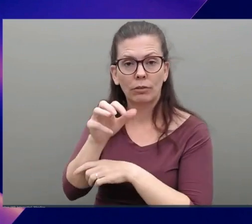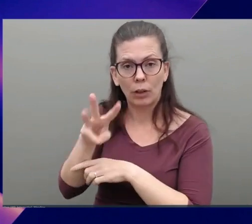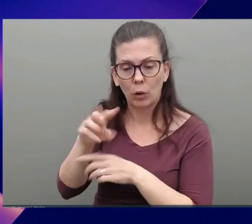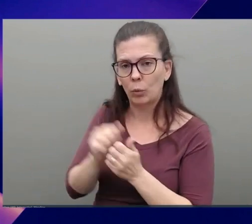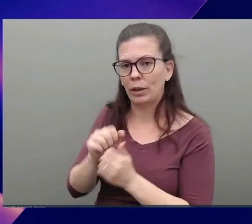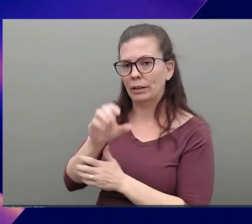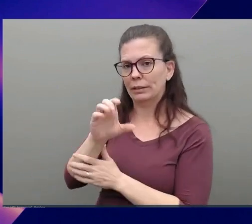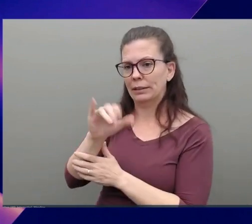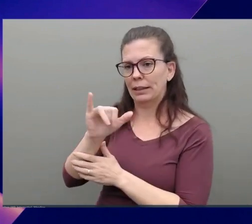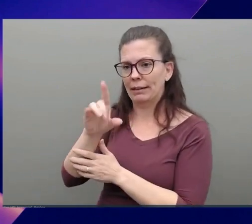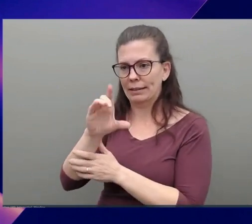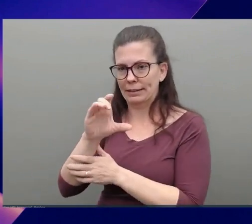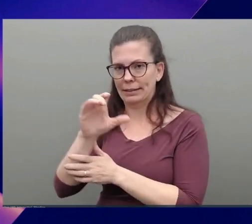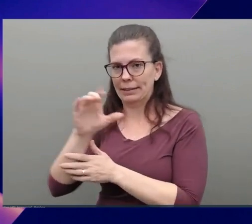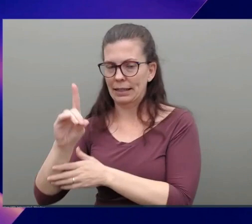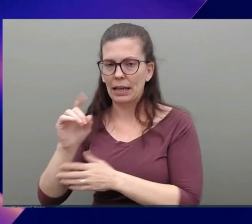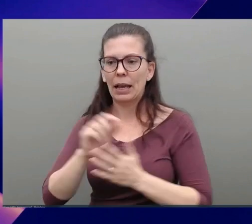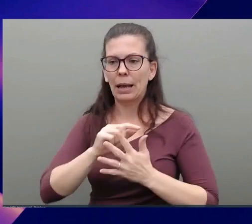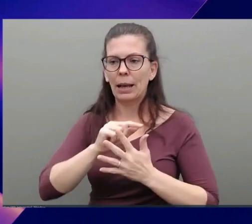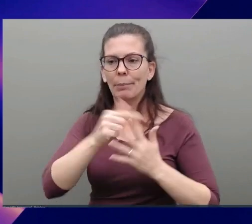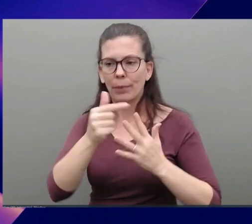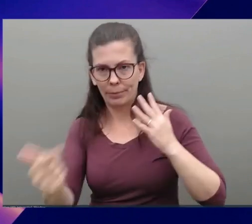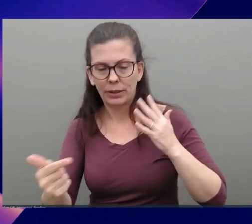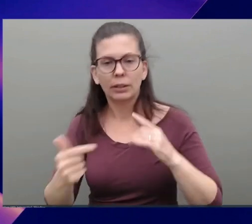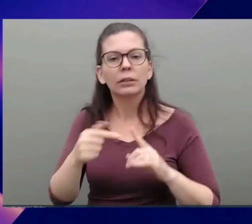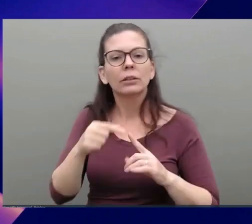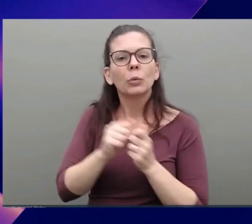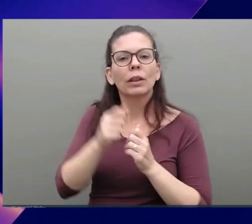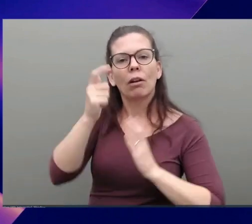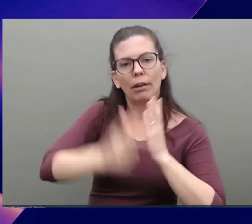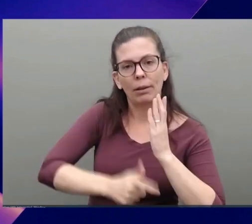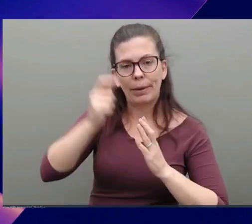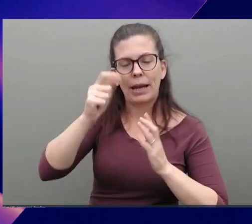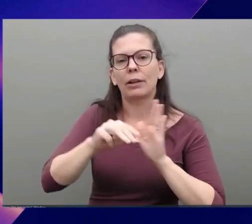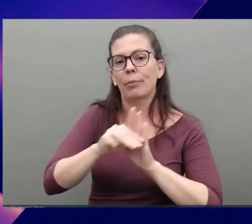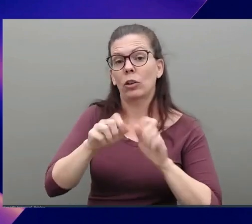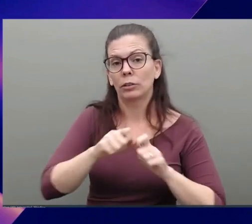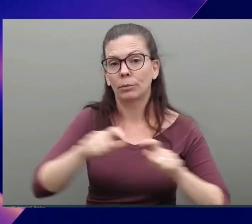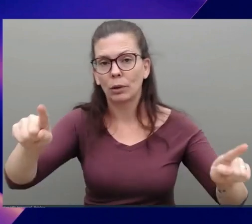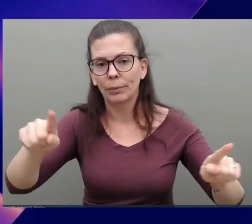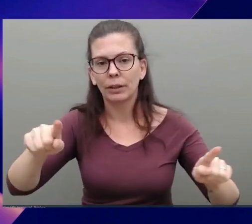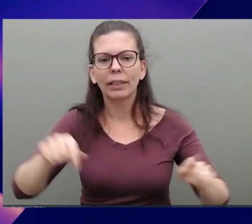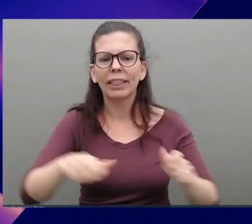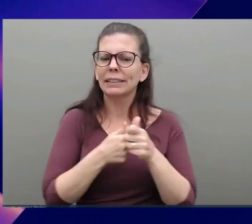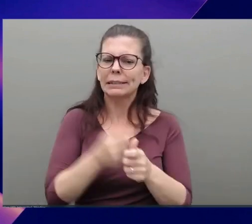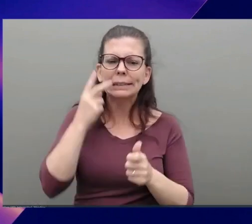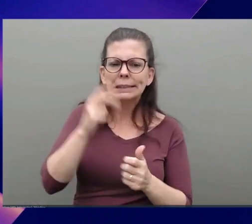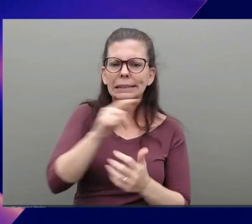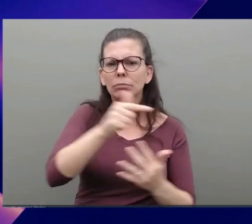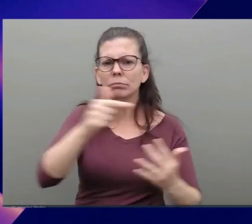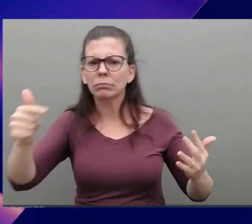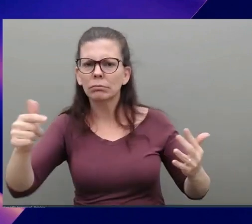and have automated model deployment. They can view the lineage of these models as well, all from a single place.